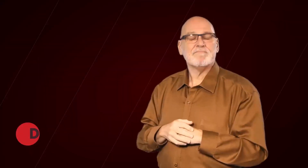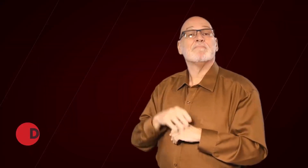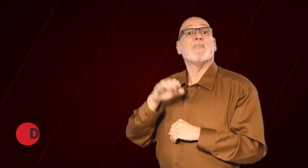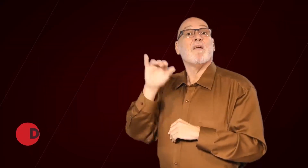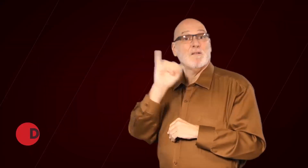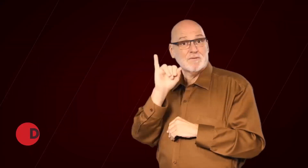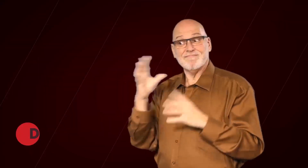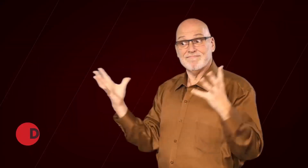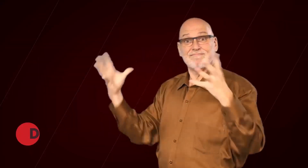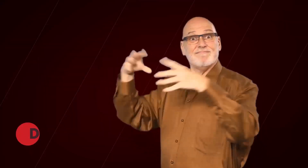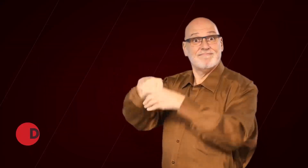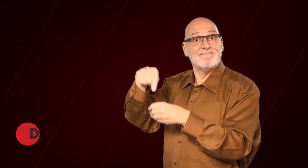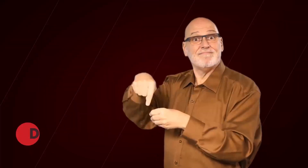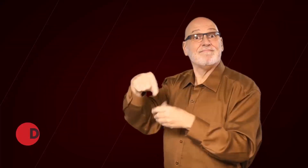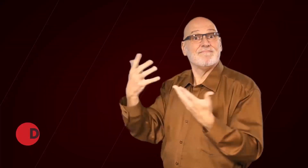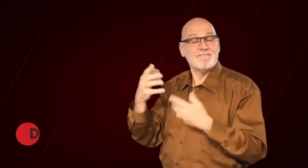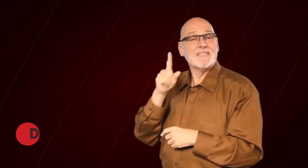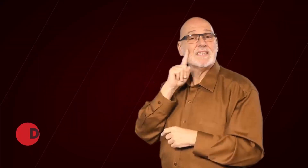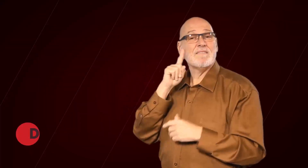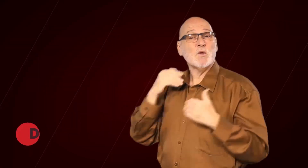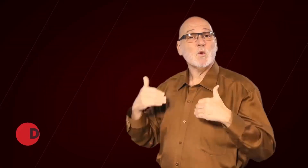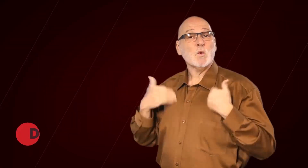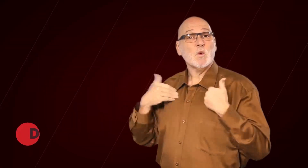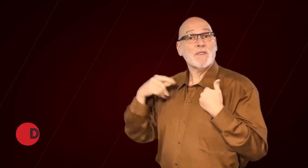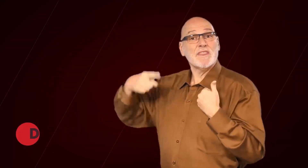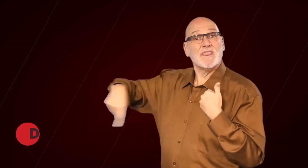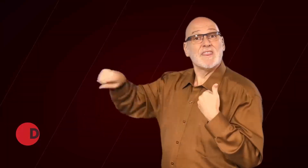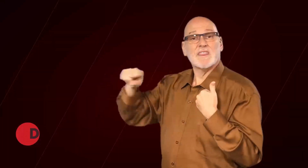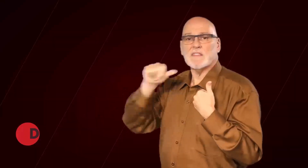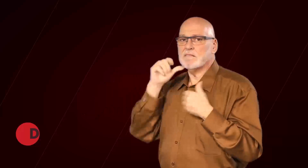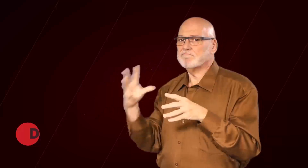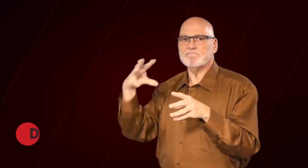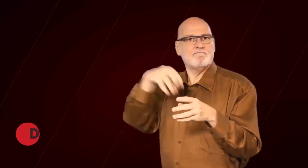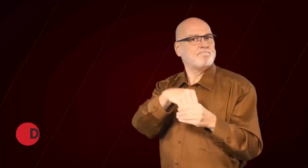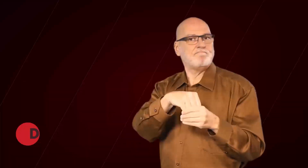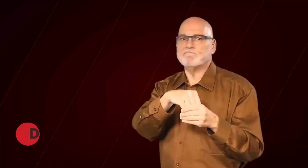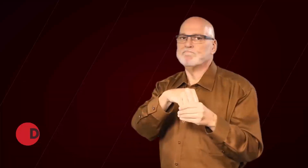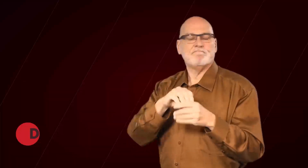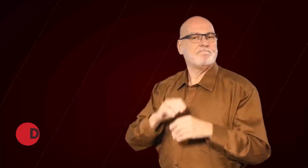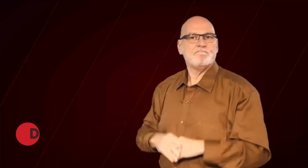With mainstreaming, Deaf youth are not participating.